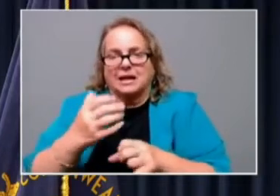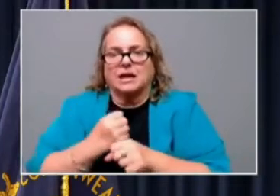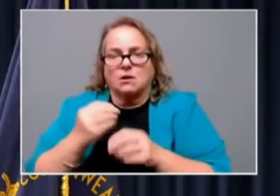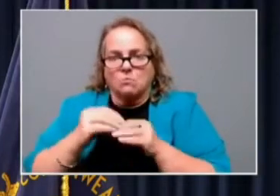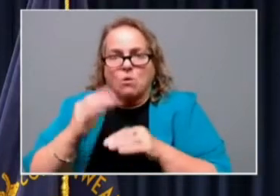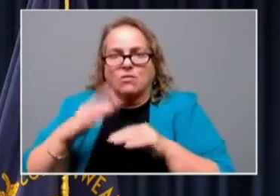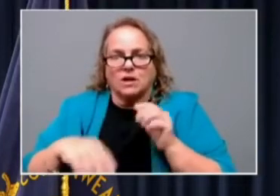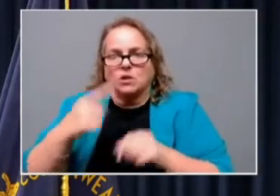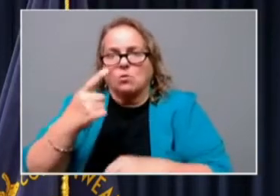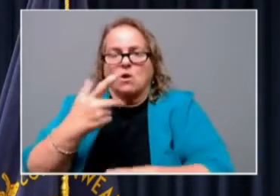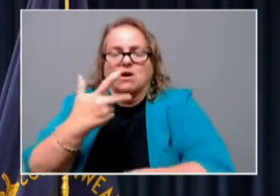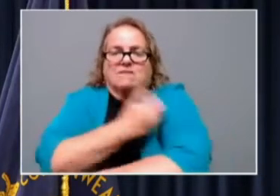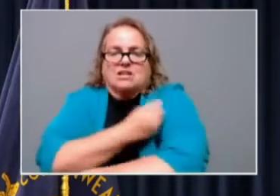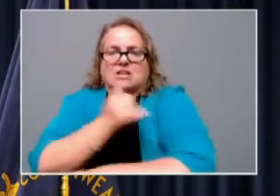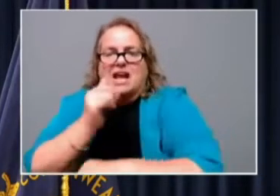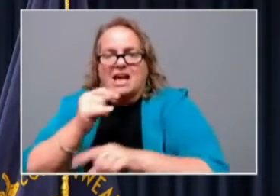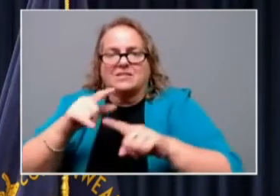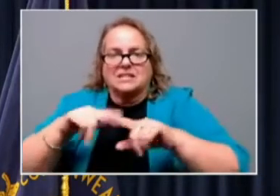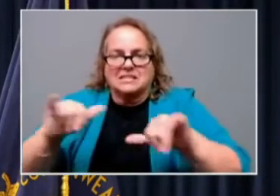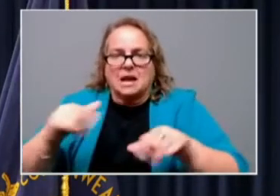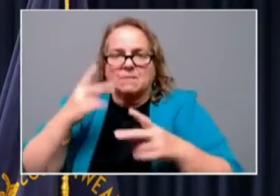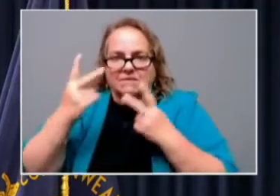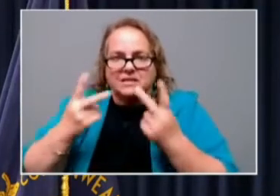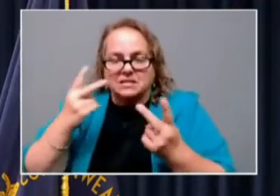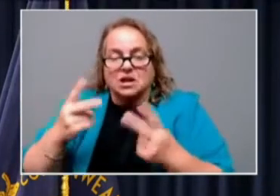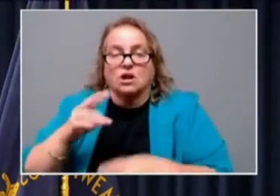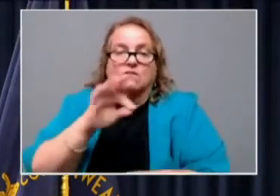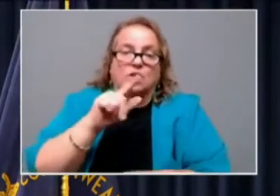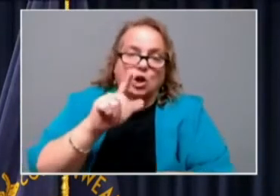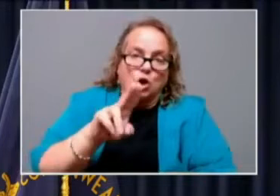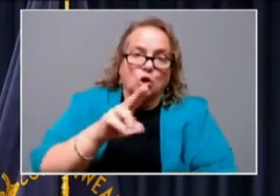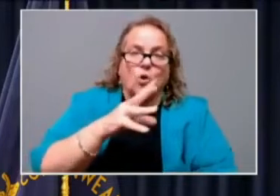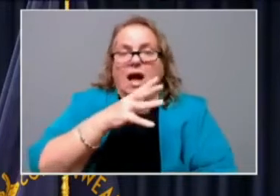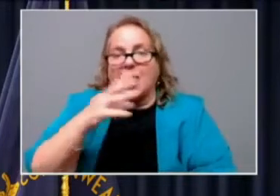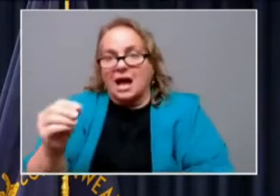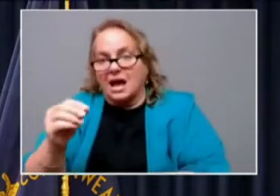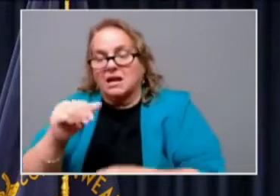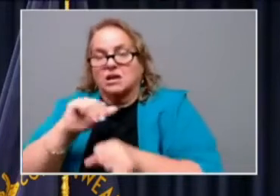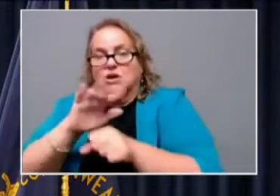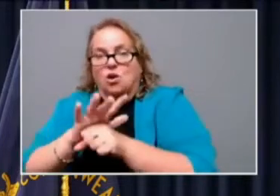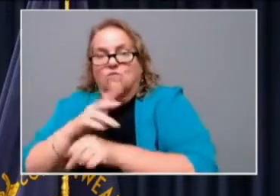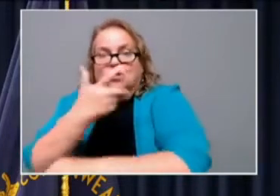visit. So you can get both the flu shot and the covid shot at the same visit Uh